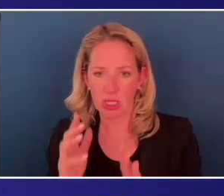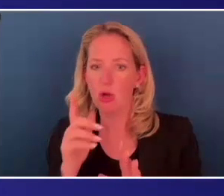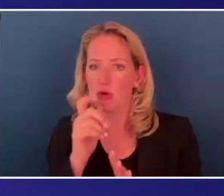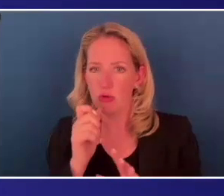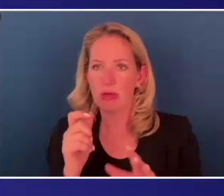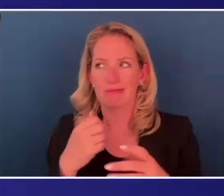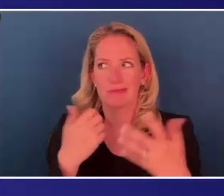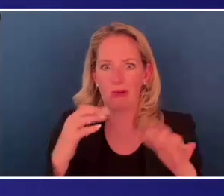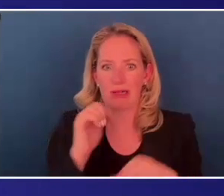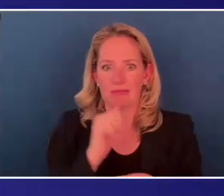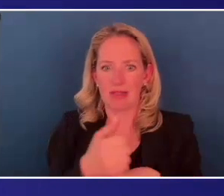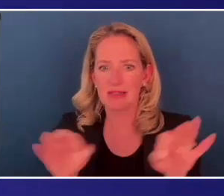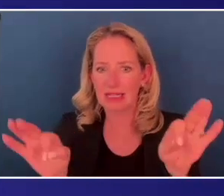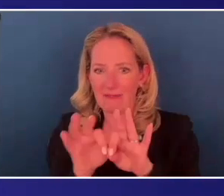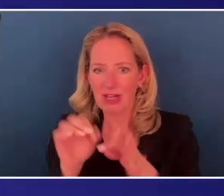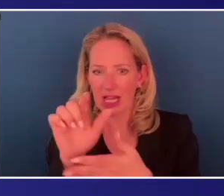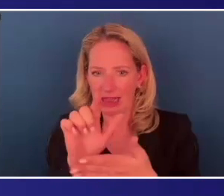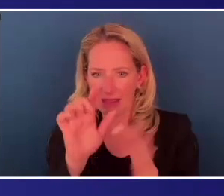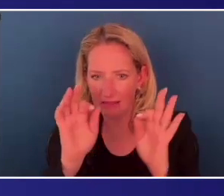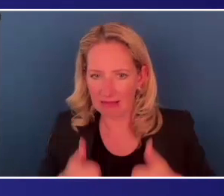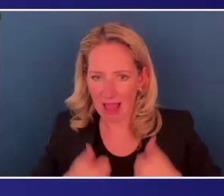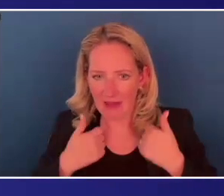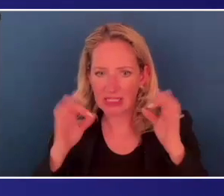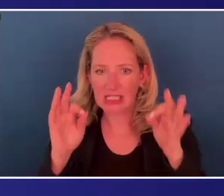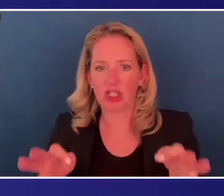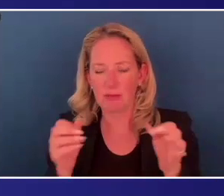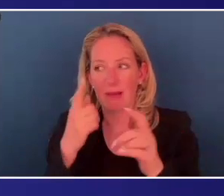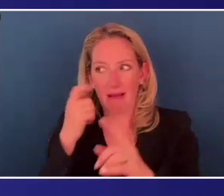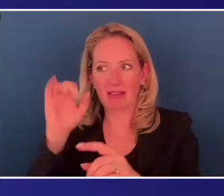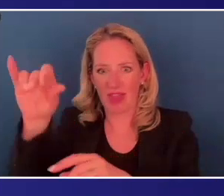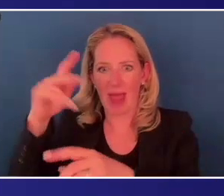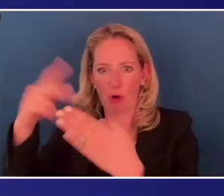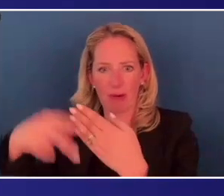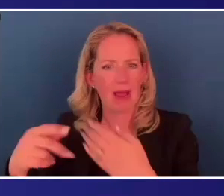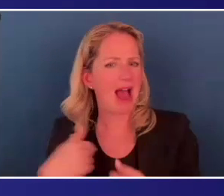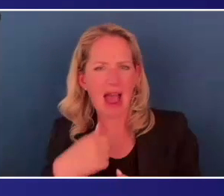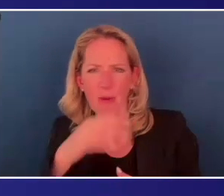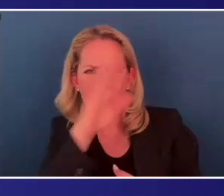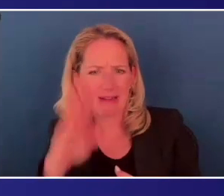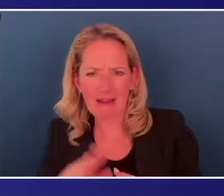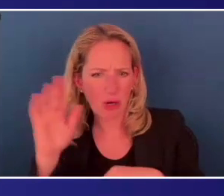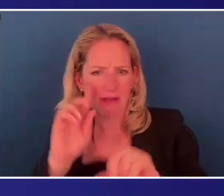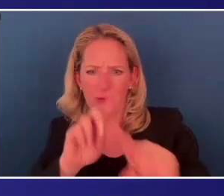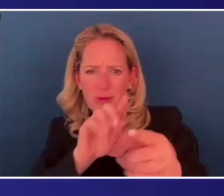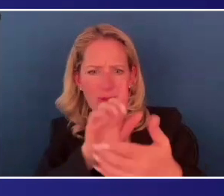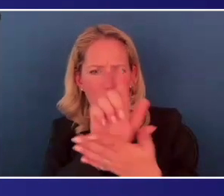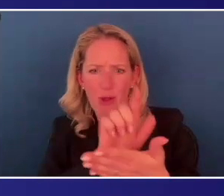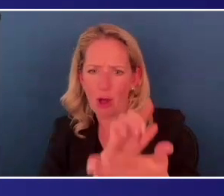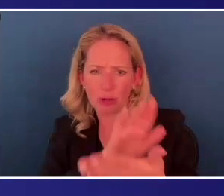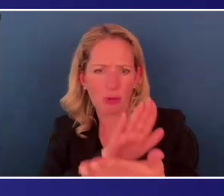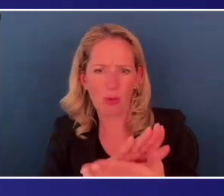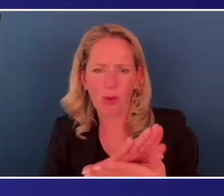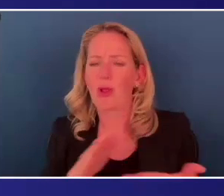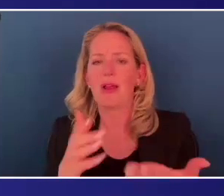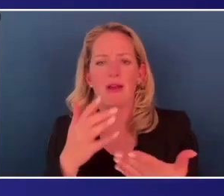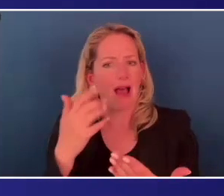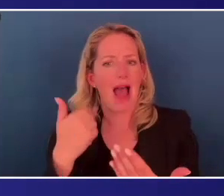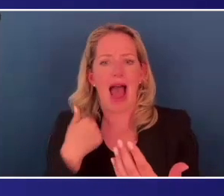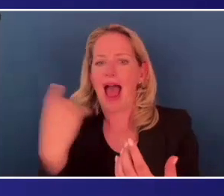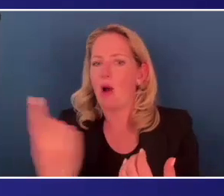I would not have gone to law school without PSL. I always knew that I wanted to work in public service, even though those jobs generally pay less.